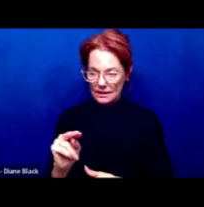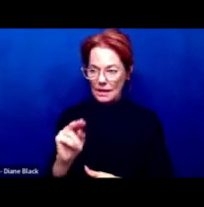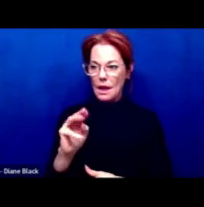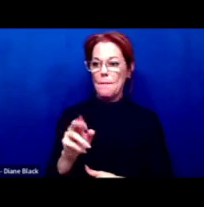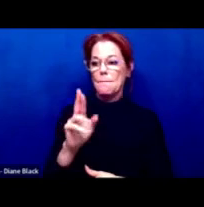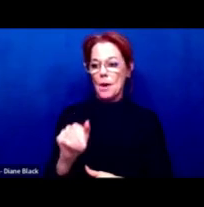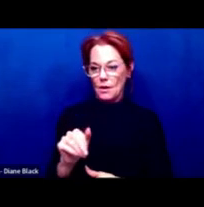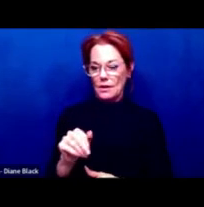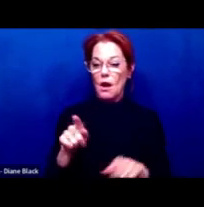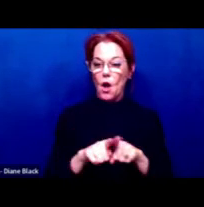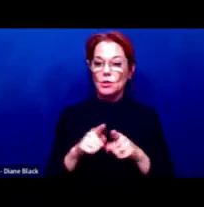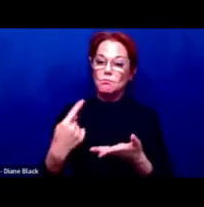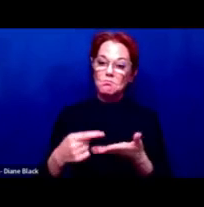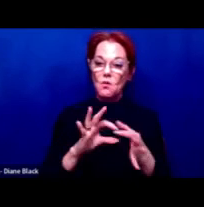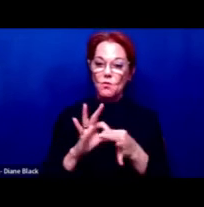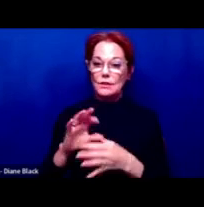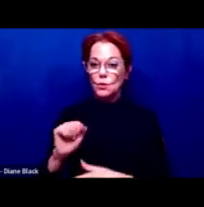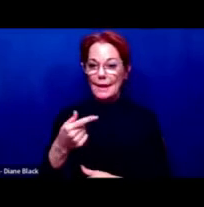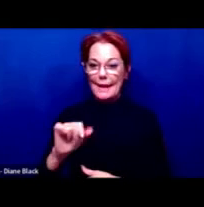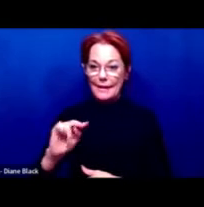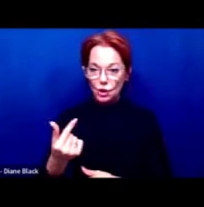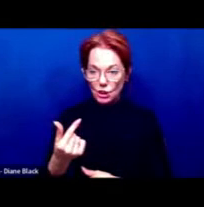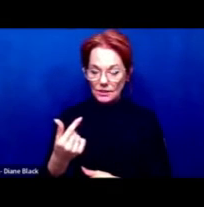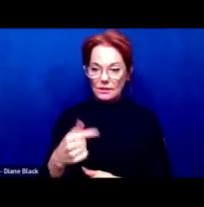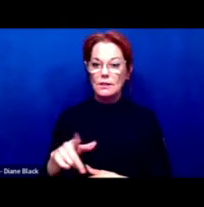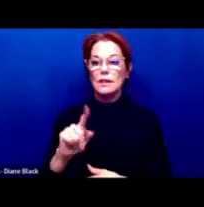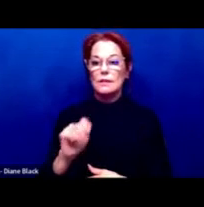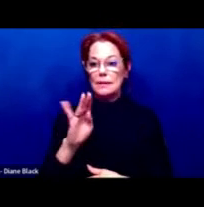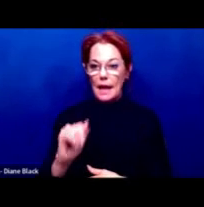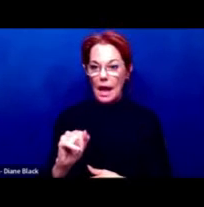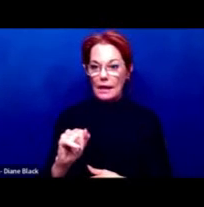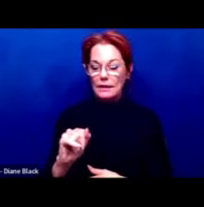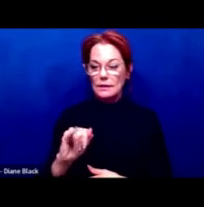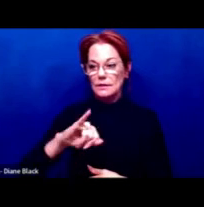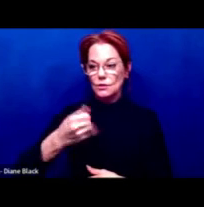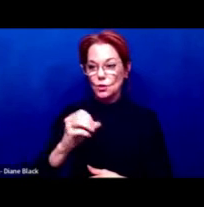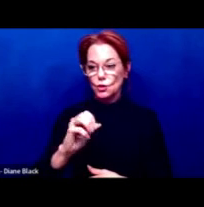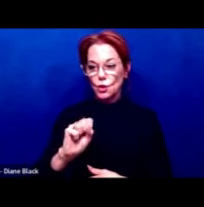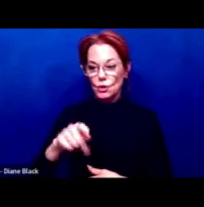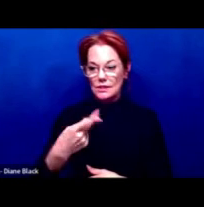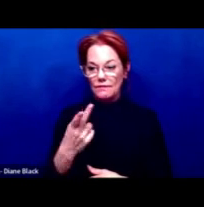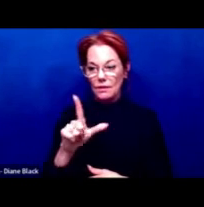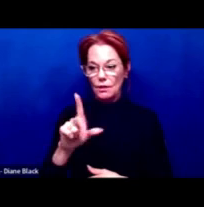aging and with a TBI Joseph Lugo, Dr. Monique, Pappadis,